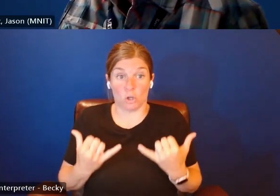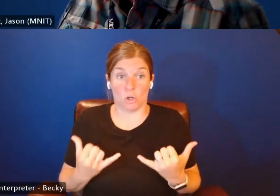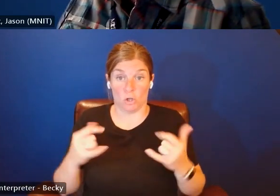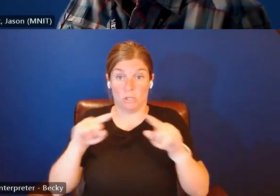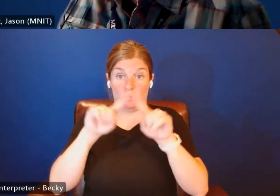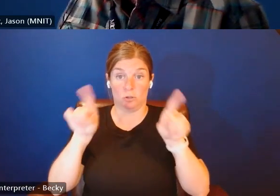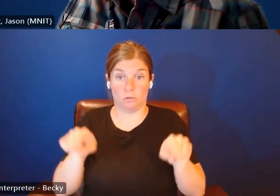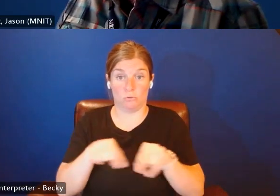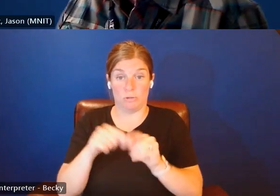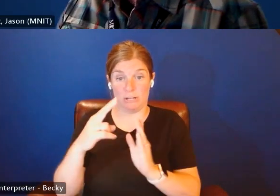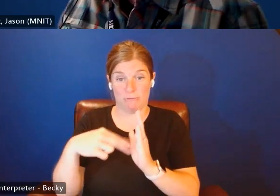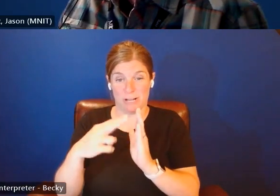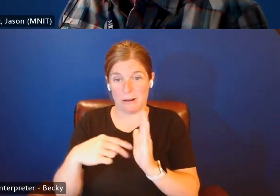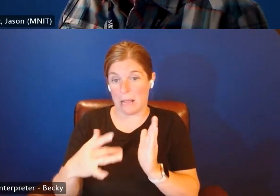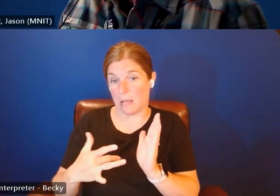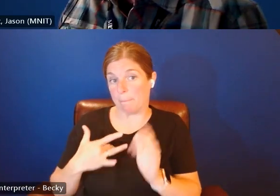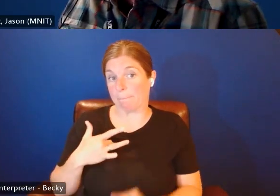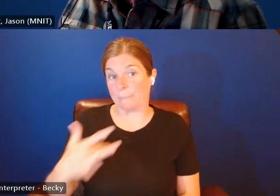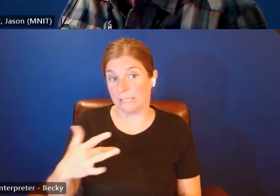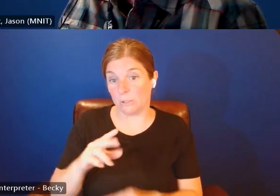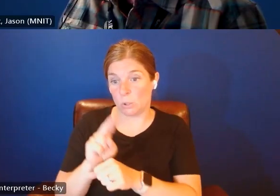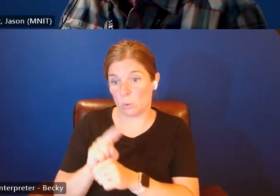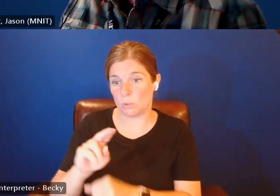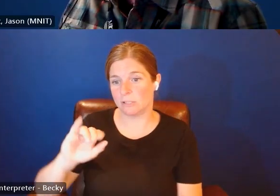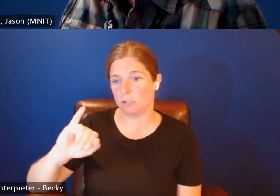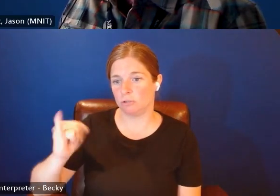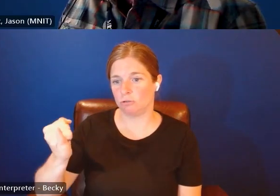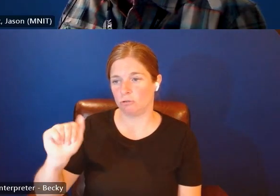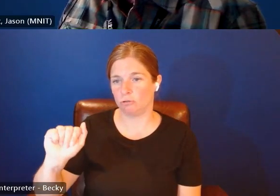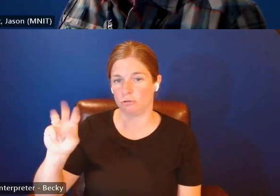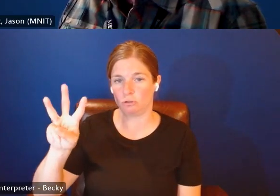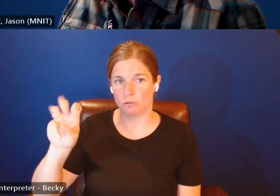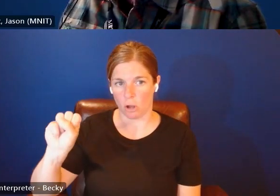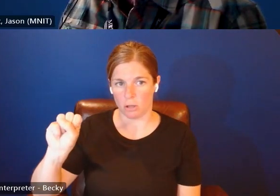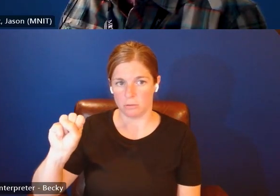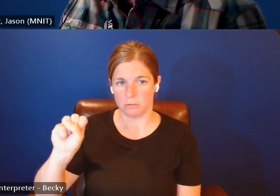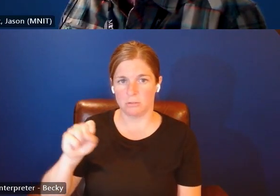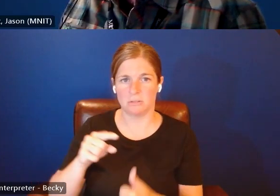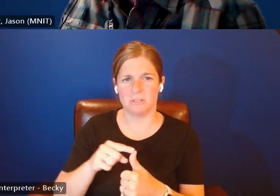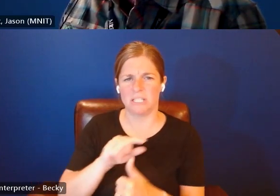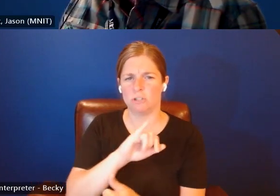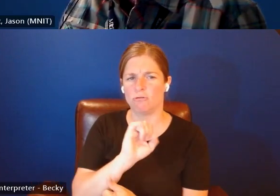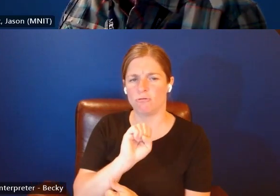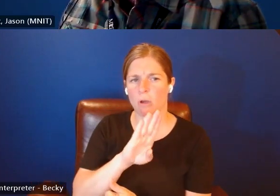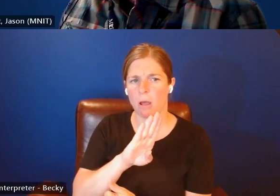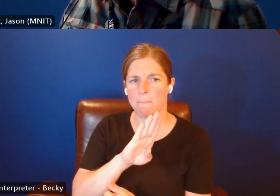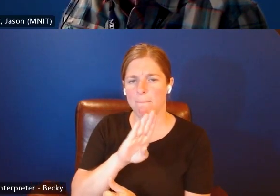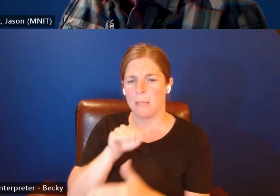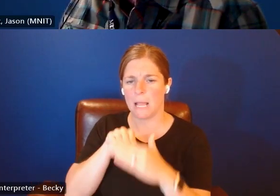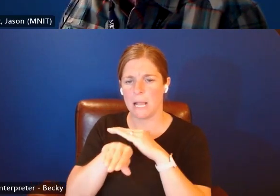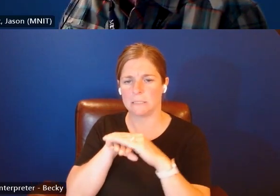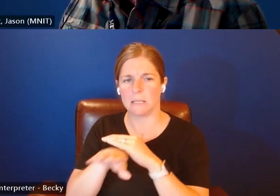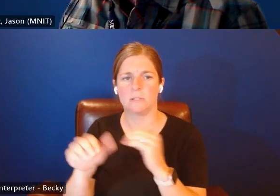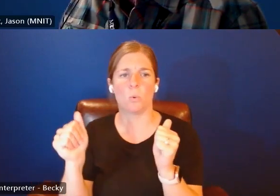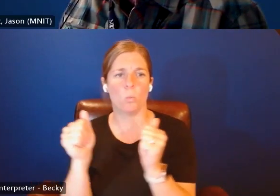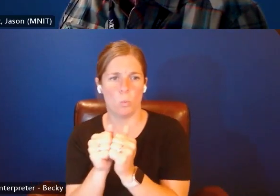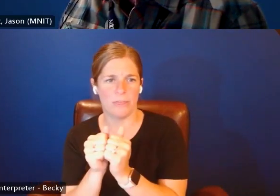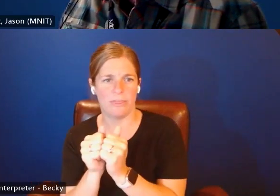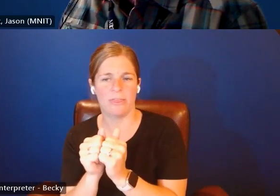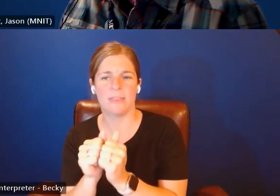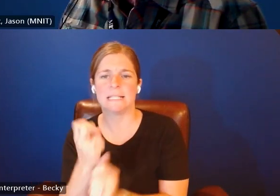is JAS, Job Access with Speech, and it's a pretty robust screen